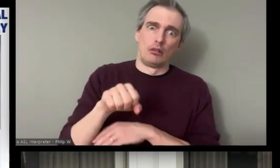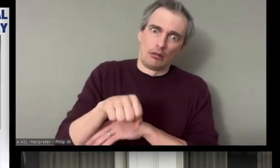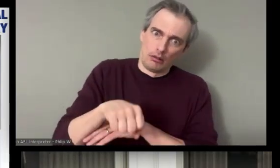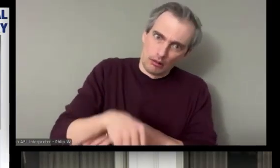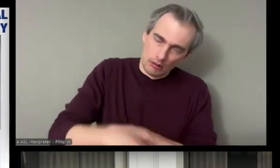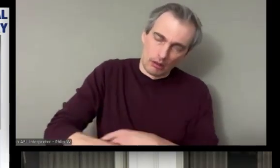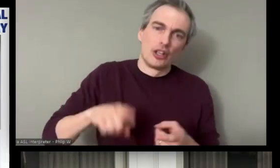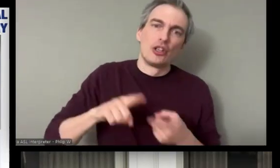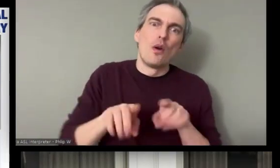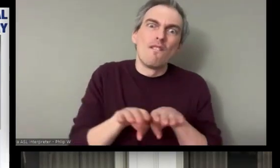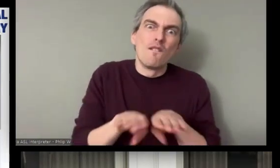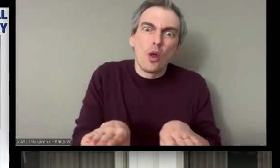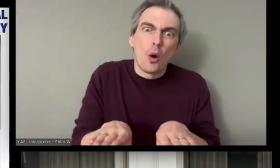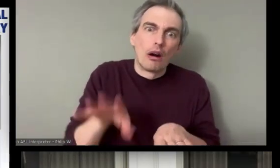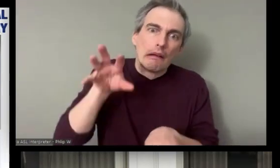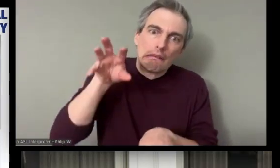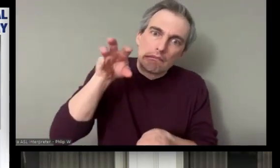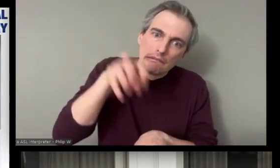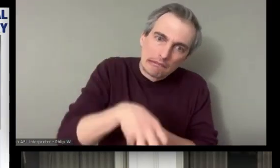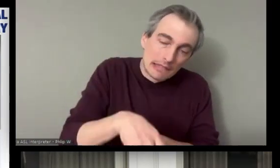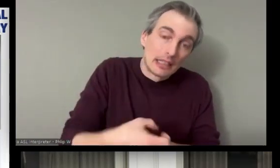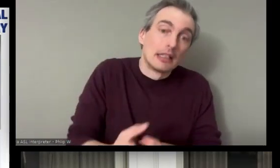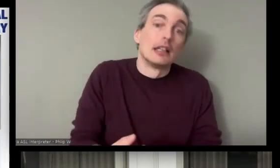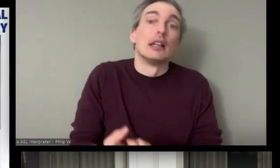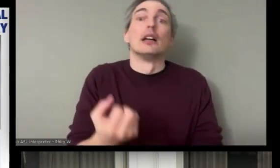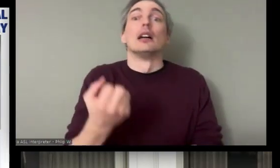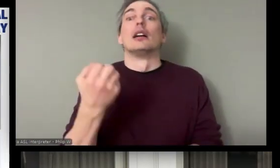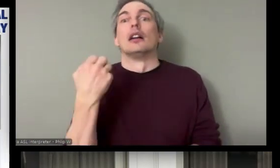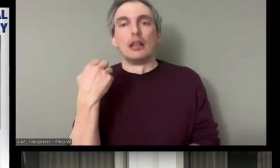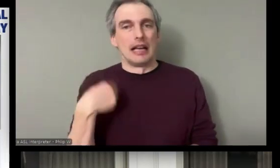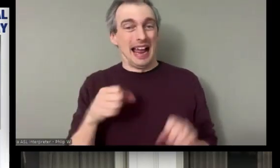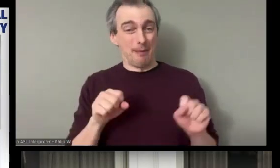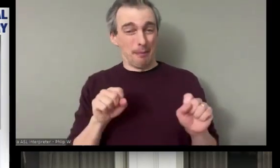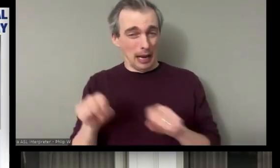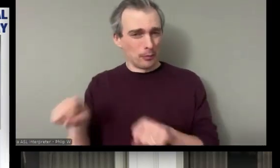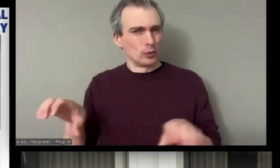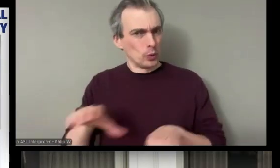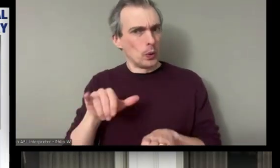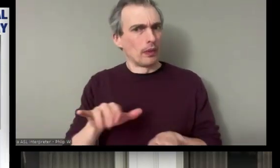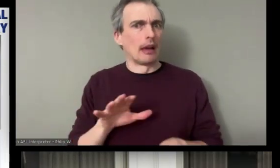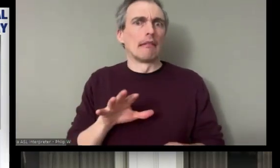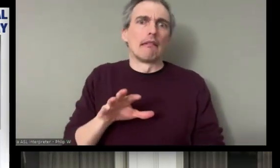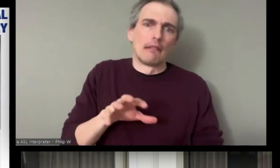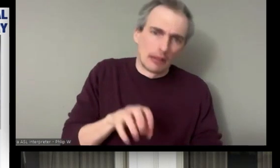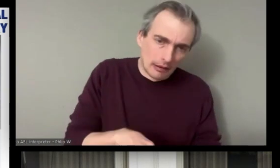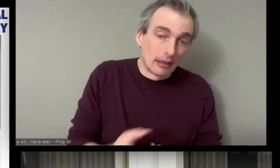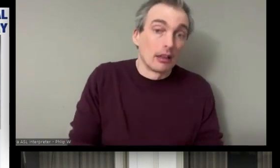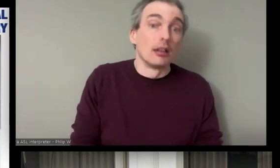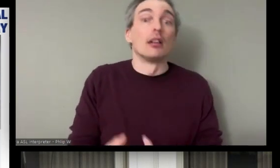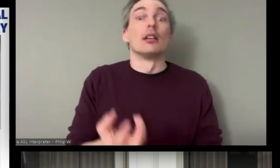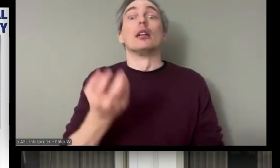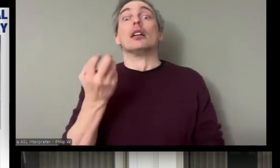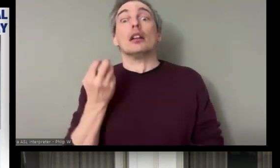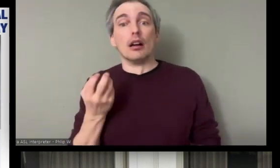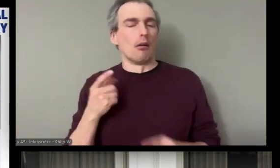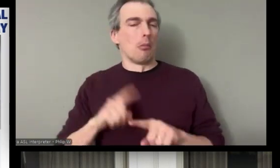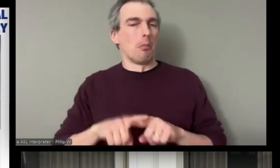So I am physically able to, like, get down on the floor to, like, do that operation. But -- not a great experience.